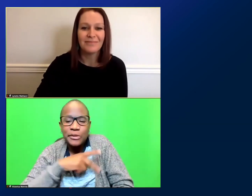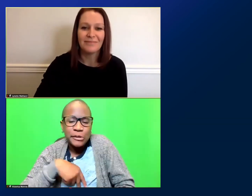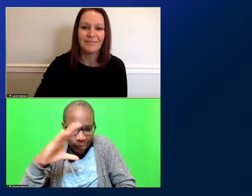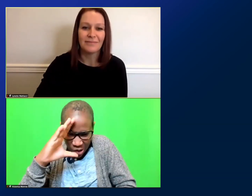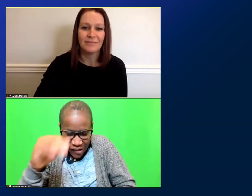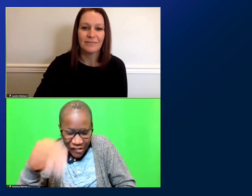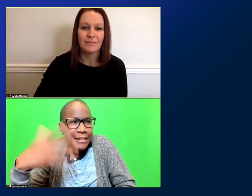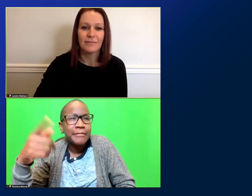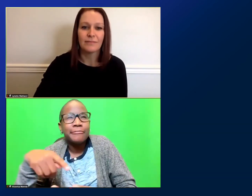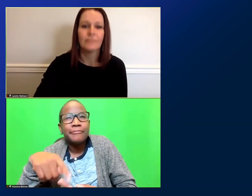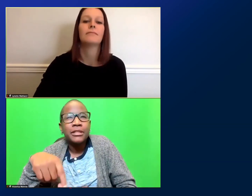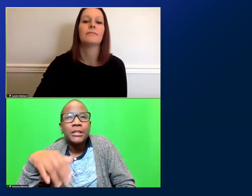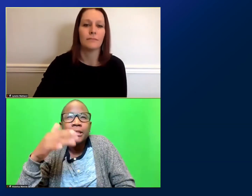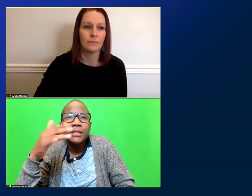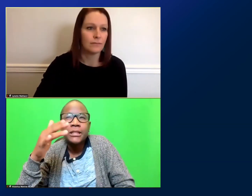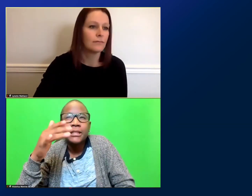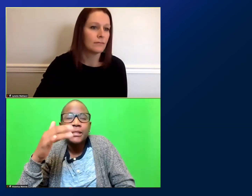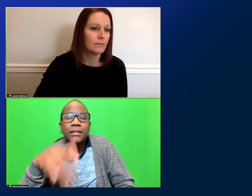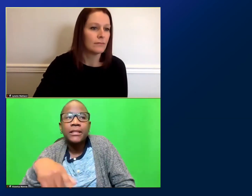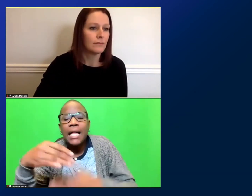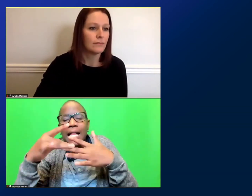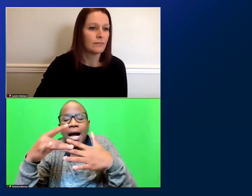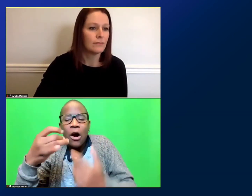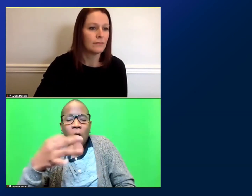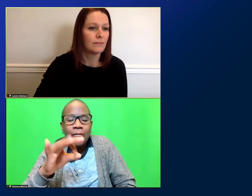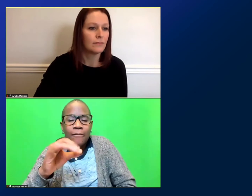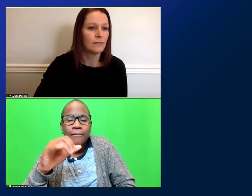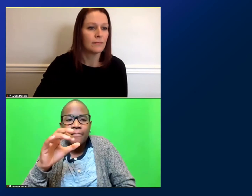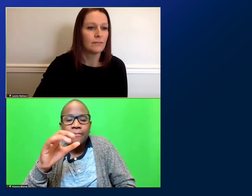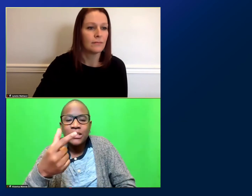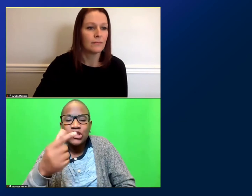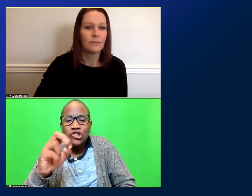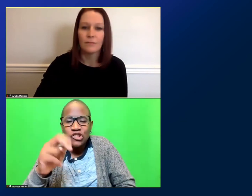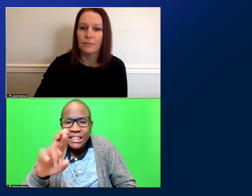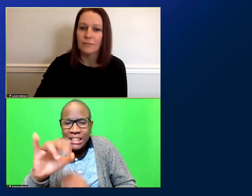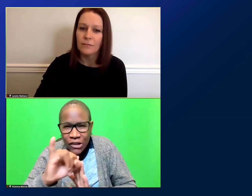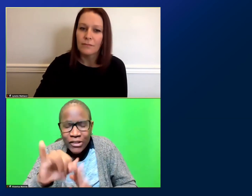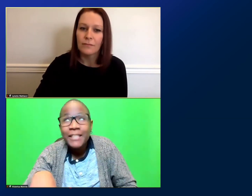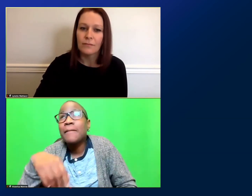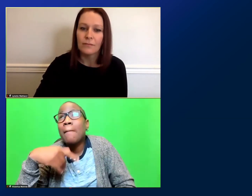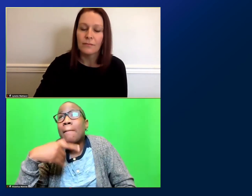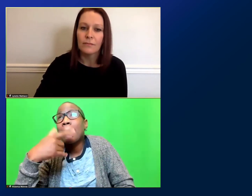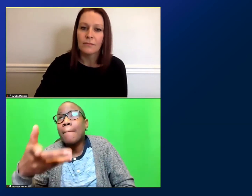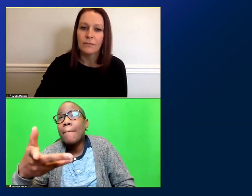i like the guide of gender identity that's another one king and king actually that story